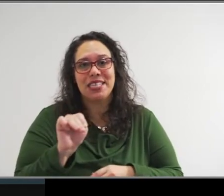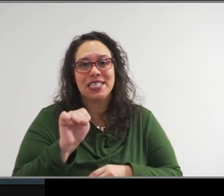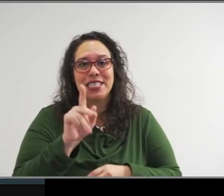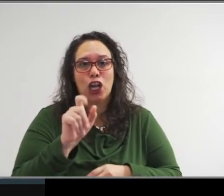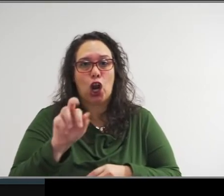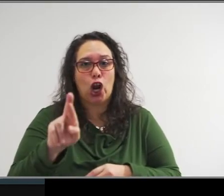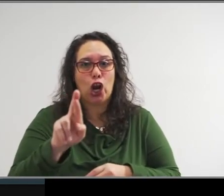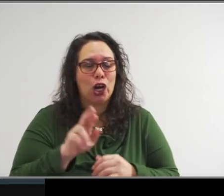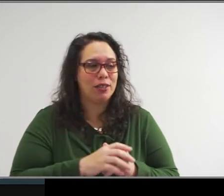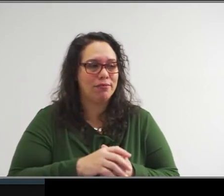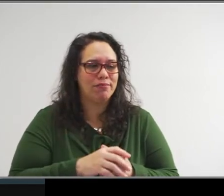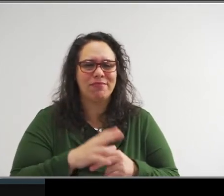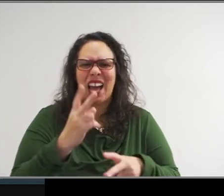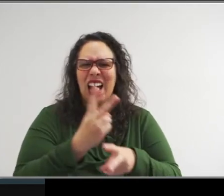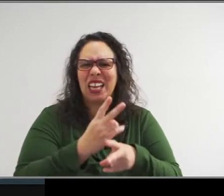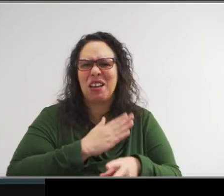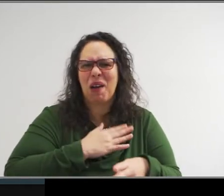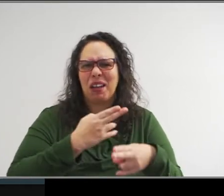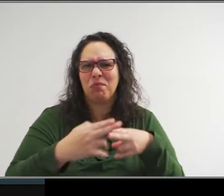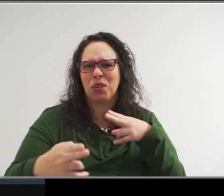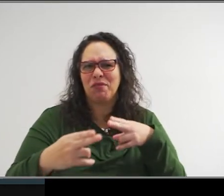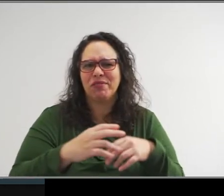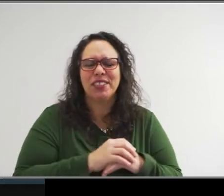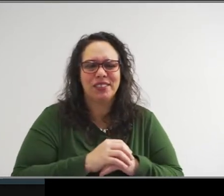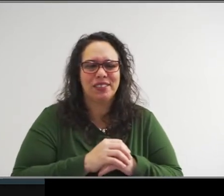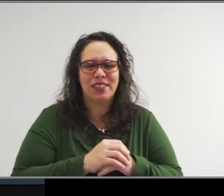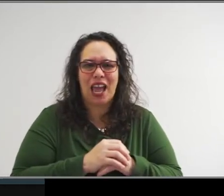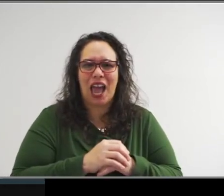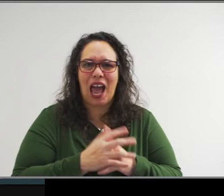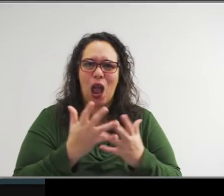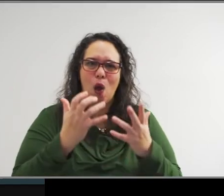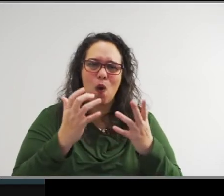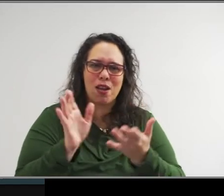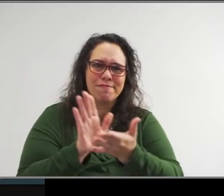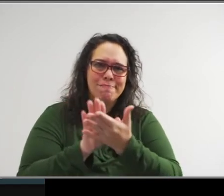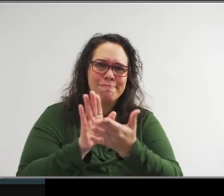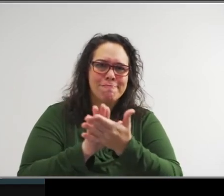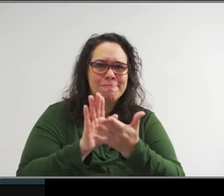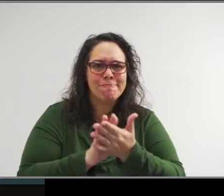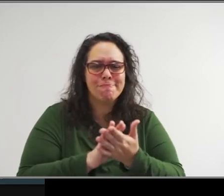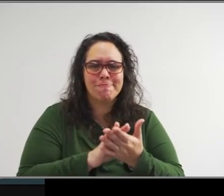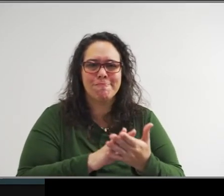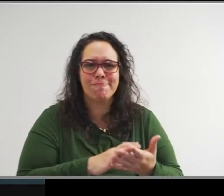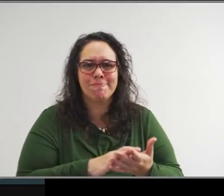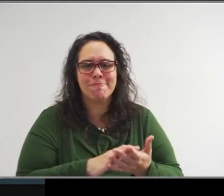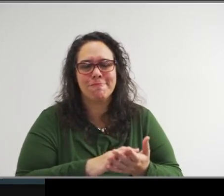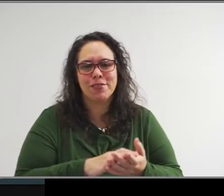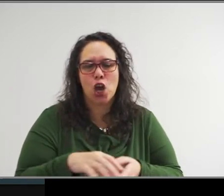Yeah, I'll keep mine brief as well. I want to give a great shout out to our OCIPD and Dr. Kale